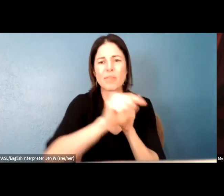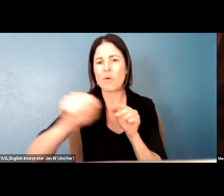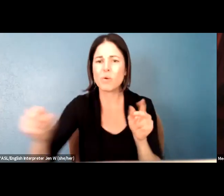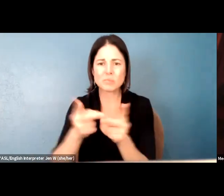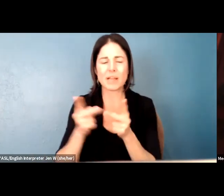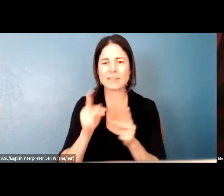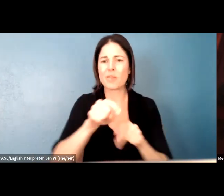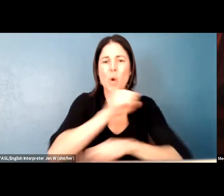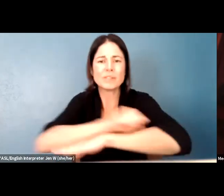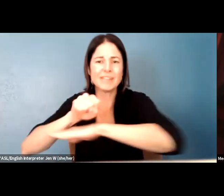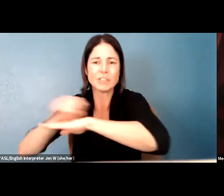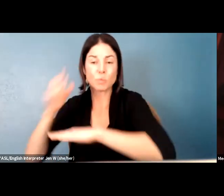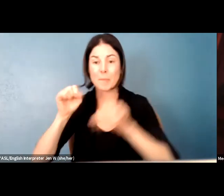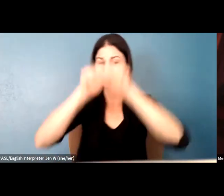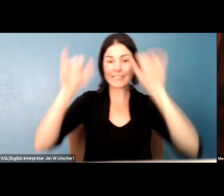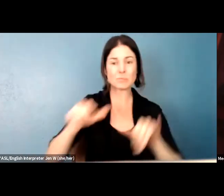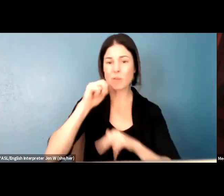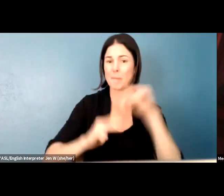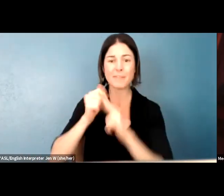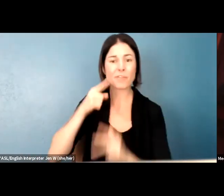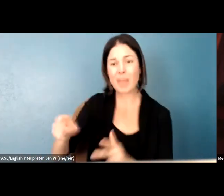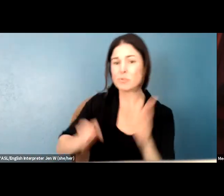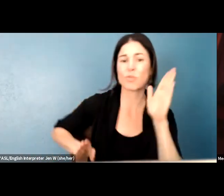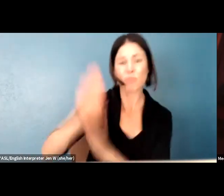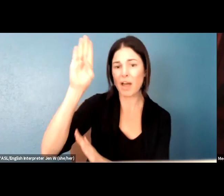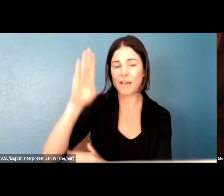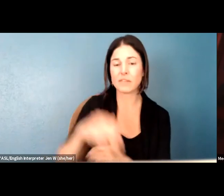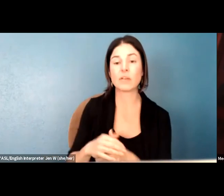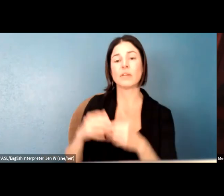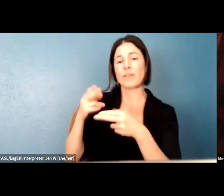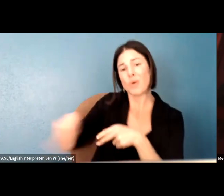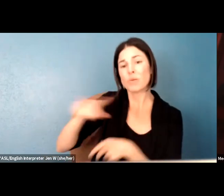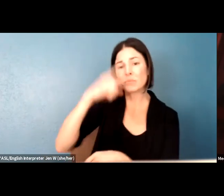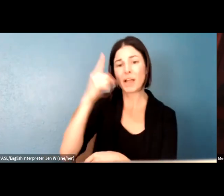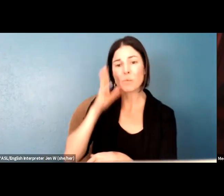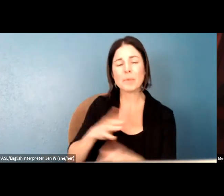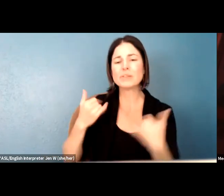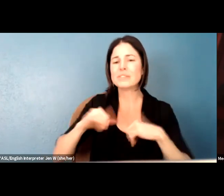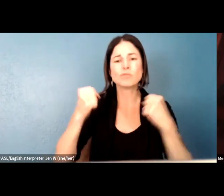because these systems were not built for them to thrive, sight the black women who are still trying to change it from the